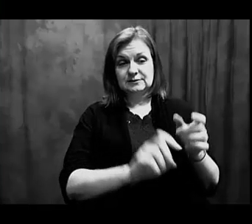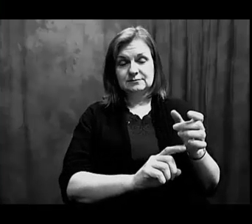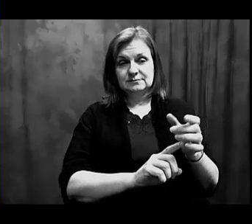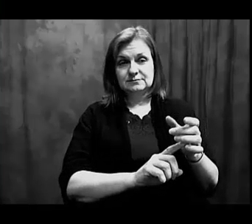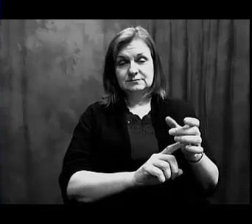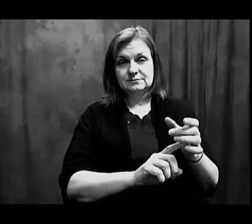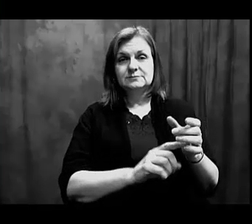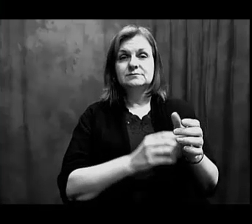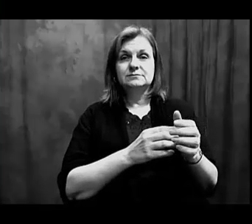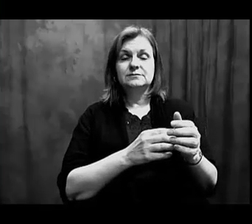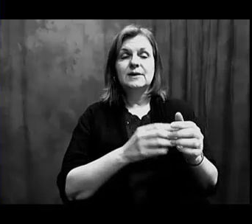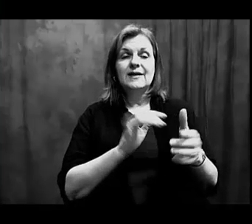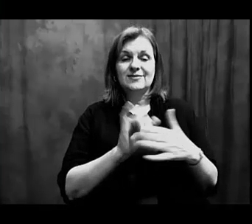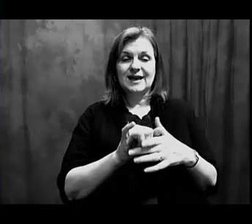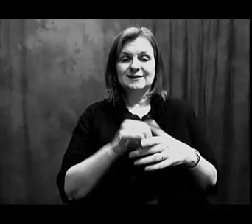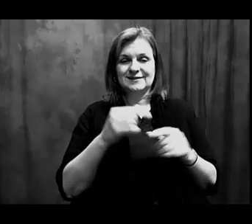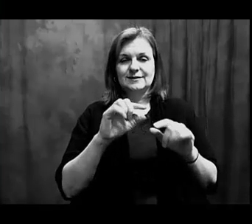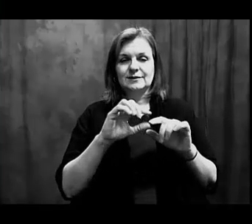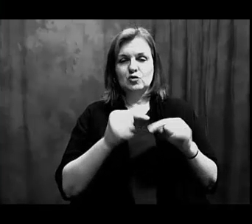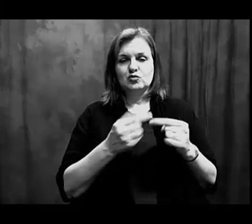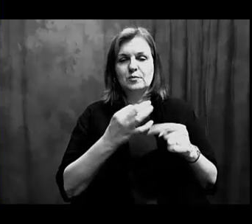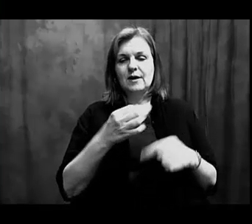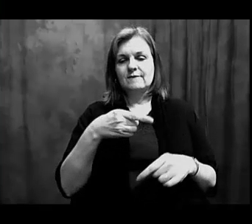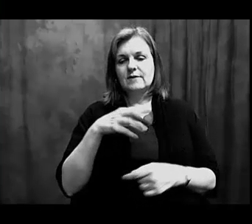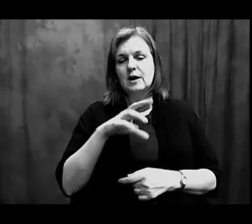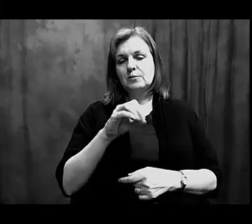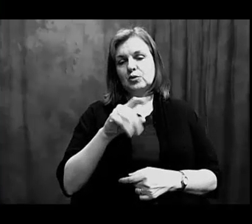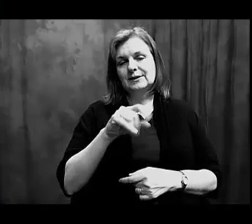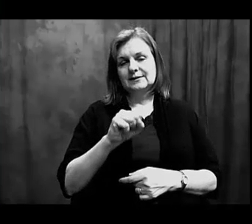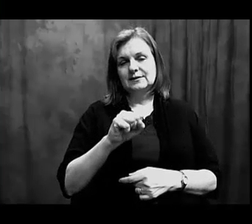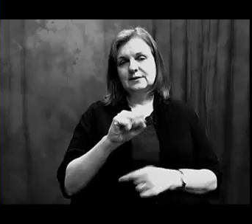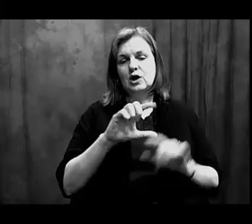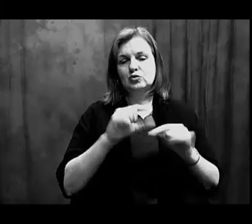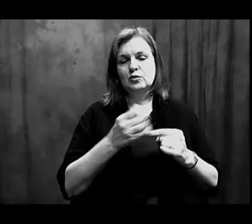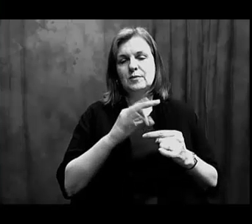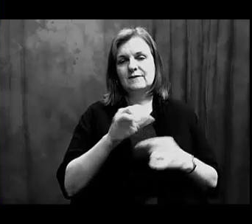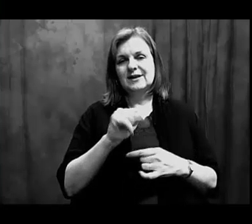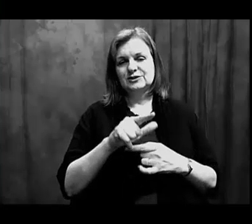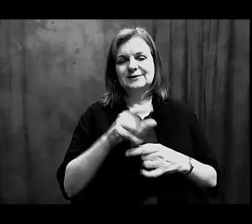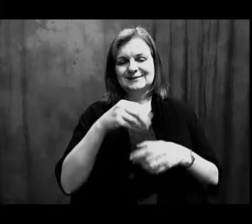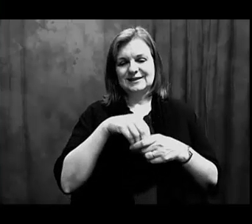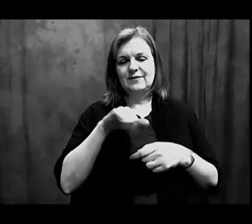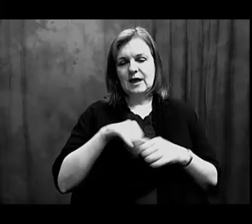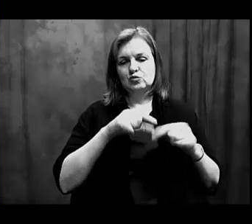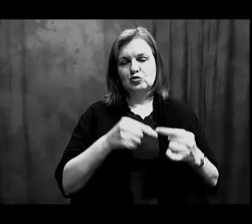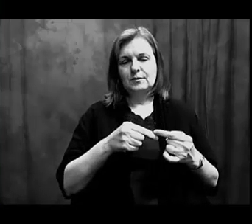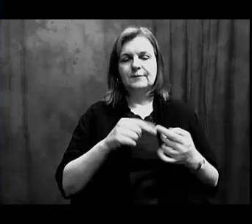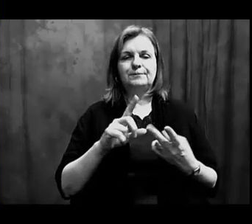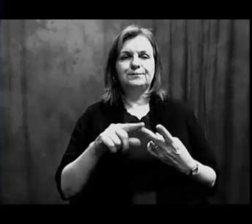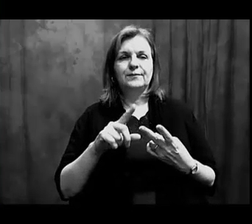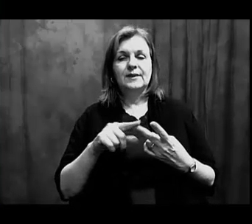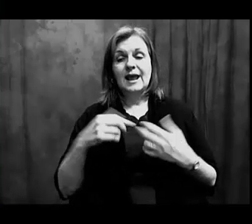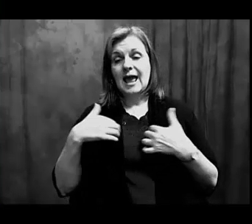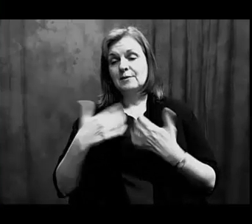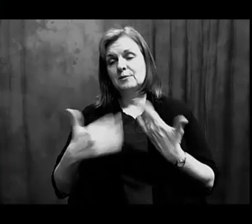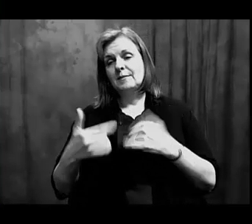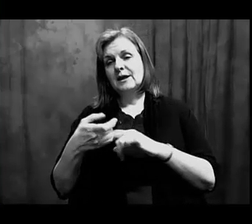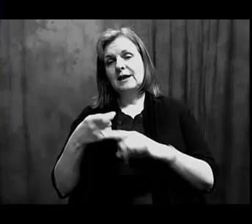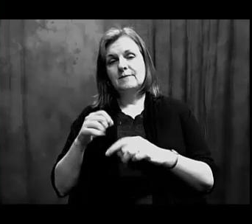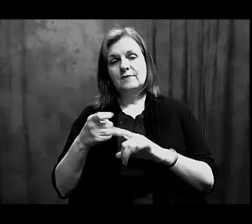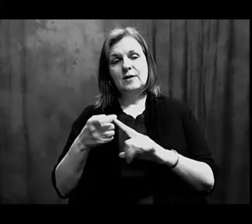this is a group of protists we can look at many of these green algae falling into this group animals probably from a group known